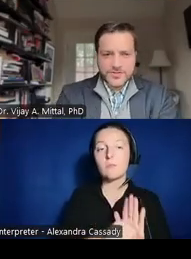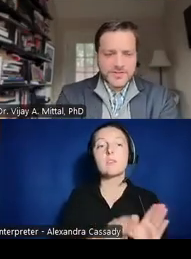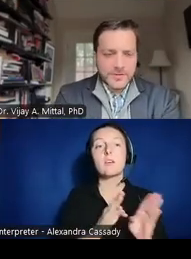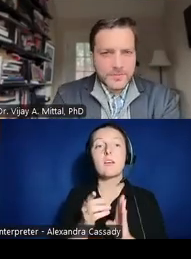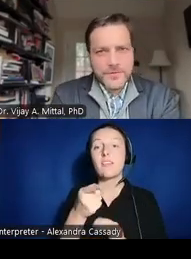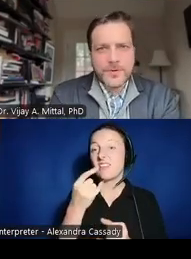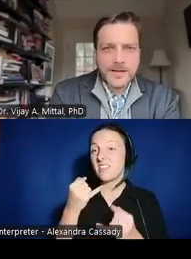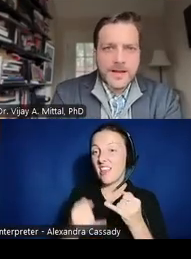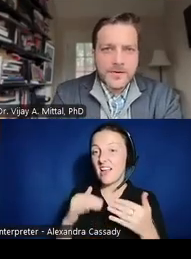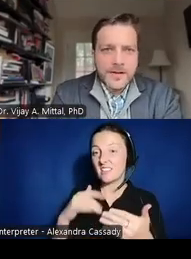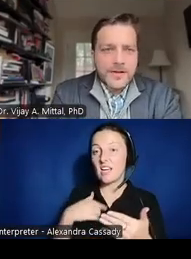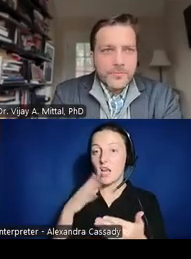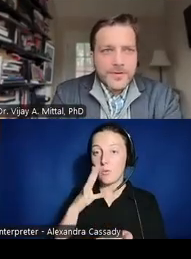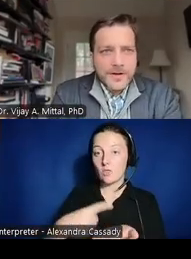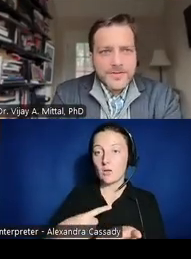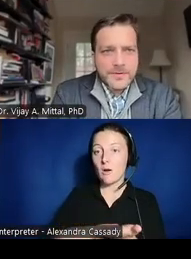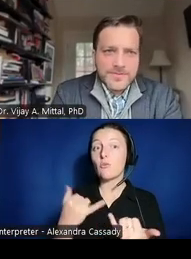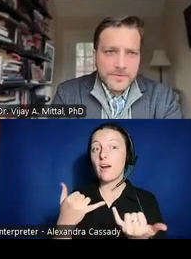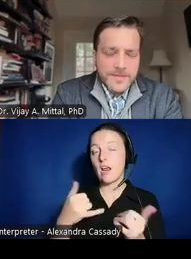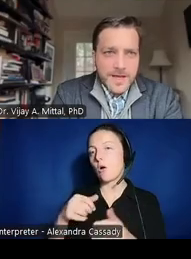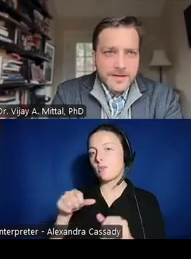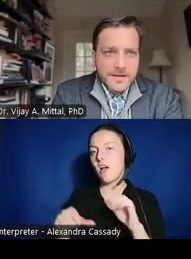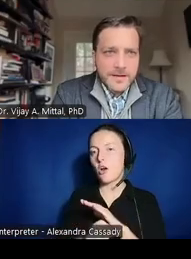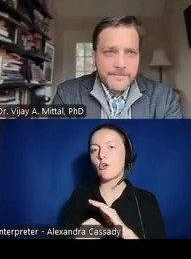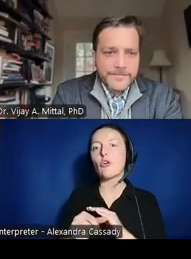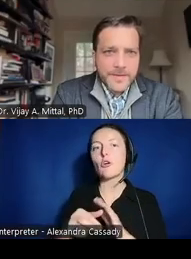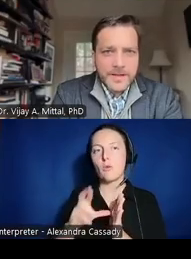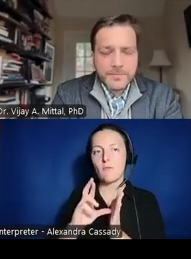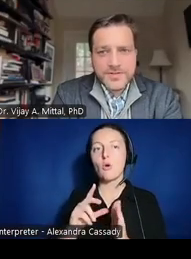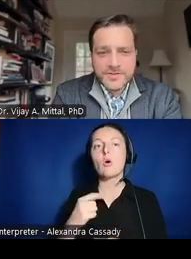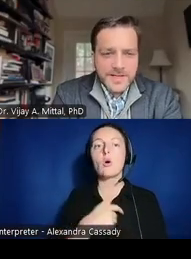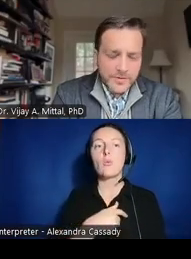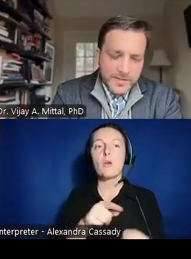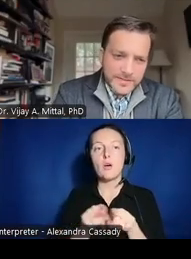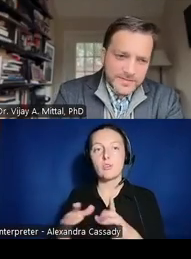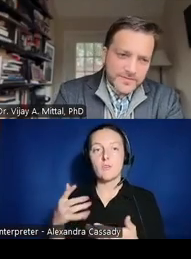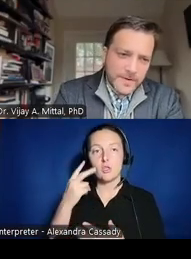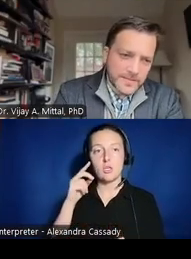just under review right now. We've also observed that um interpersonal synchrony is disrupted